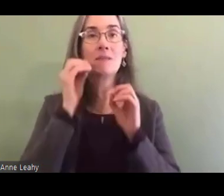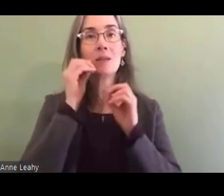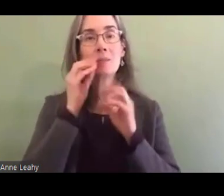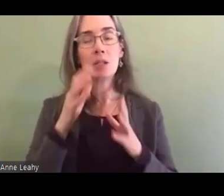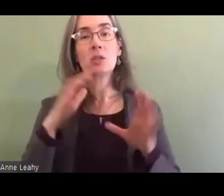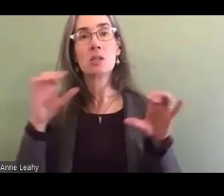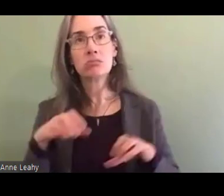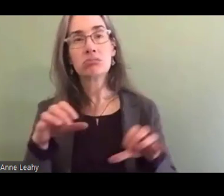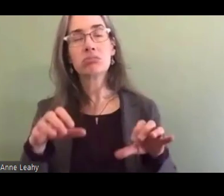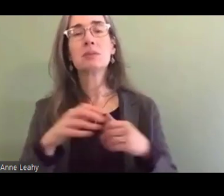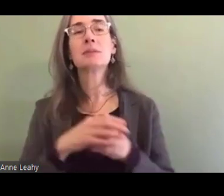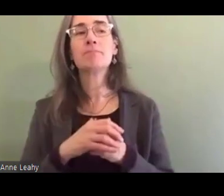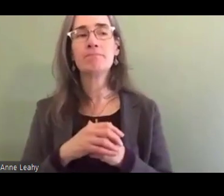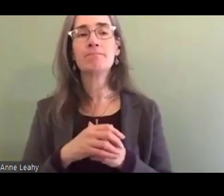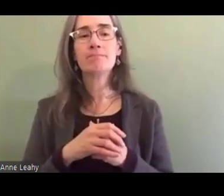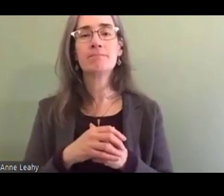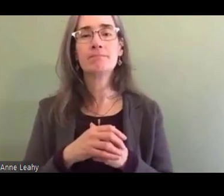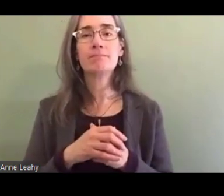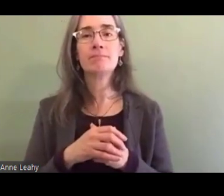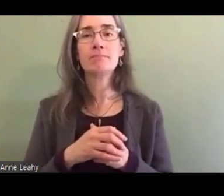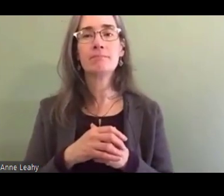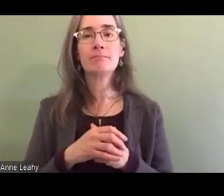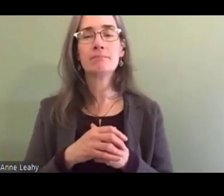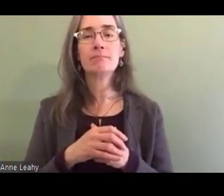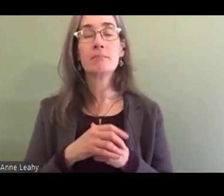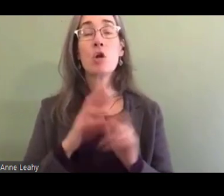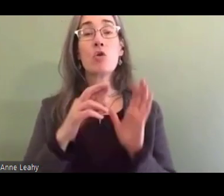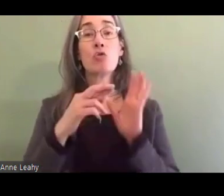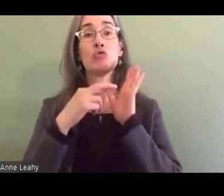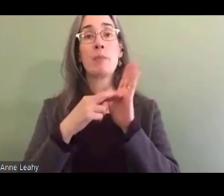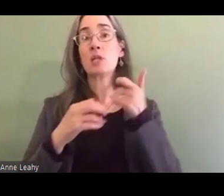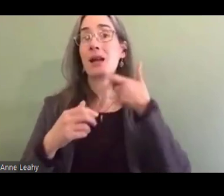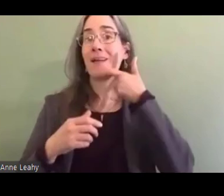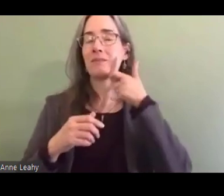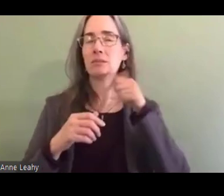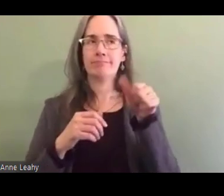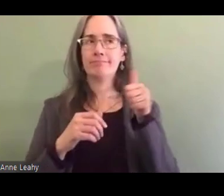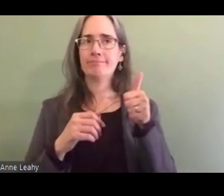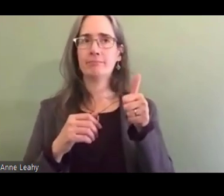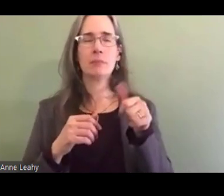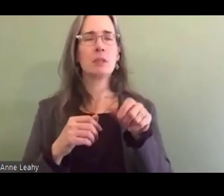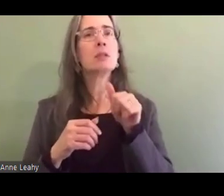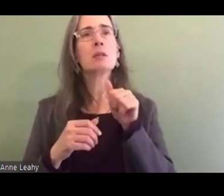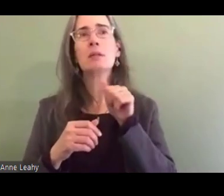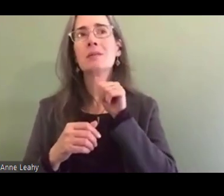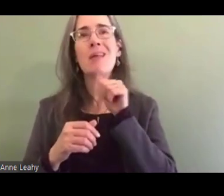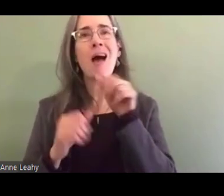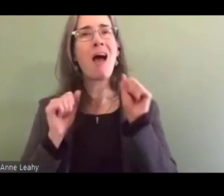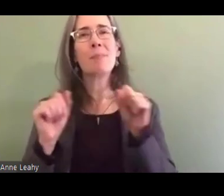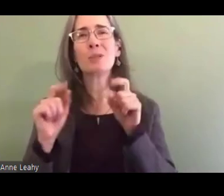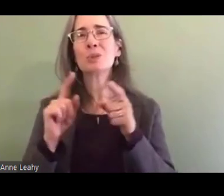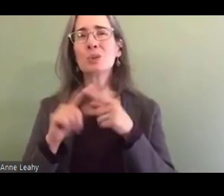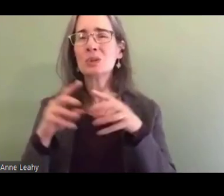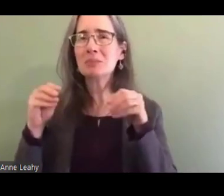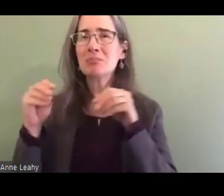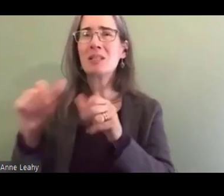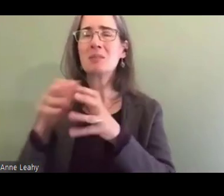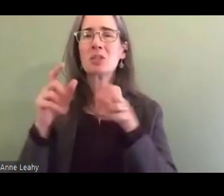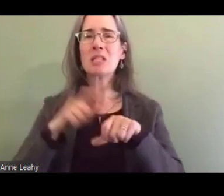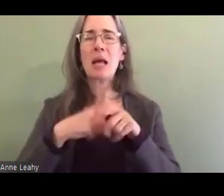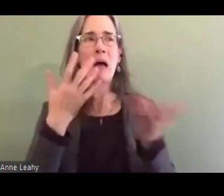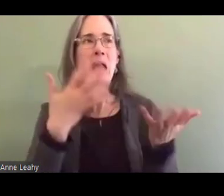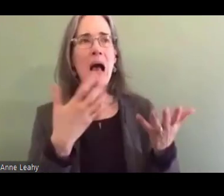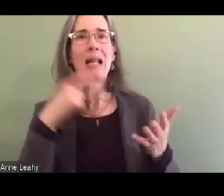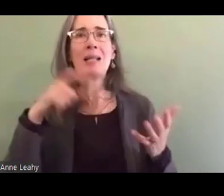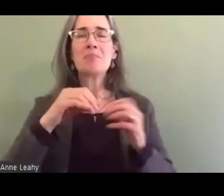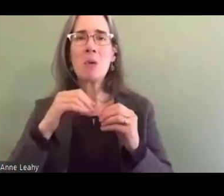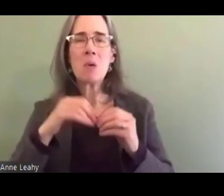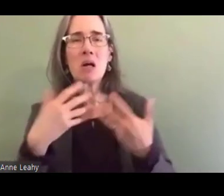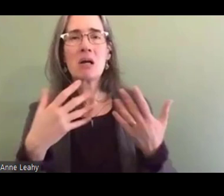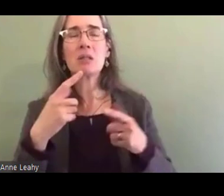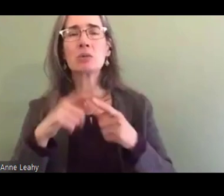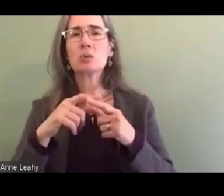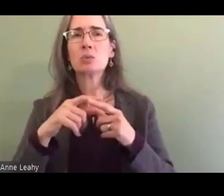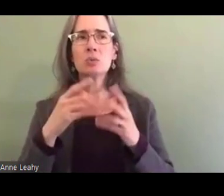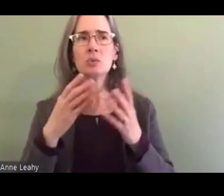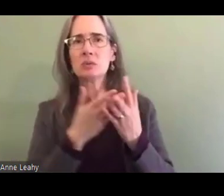The representative was not able to spend as much time as I needed to discover the products